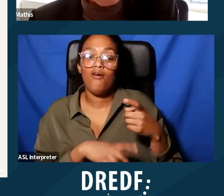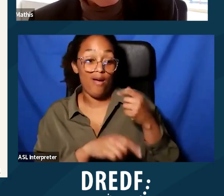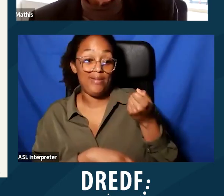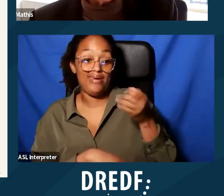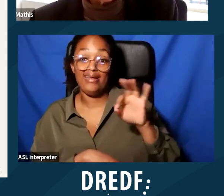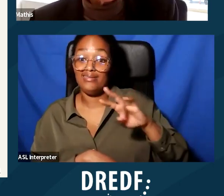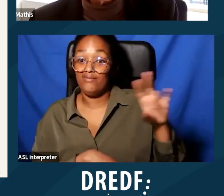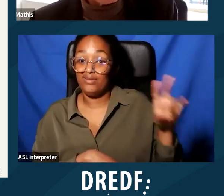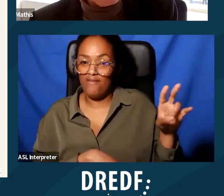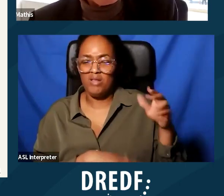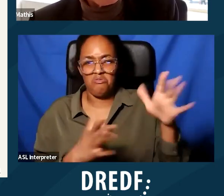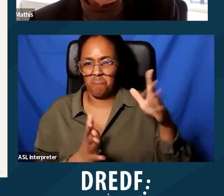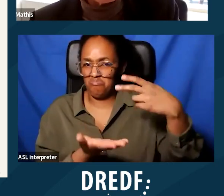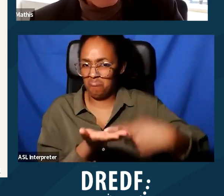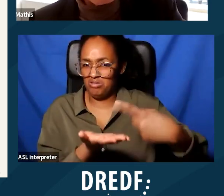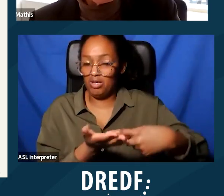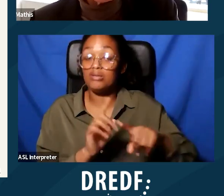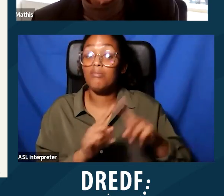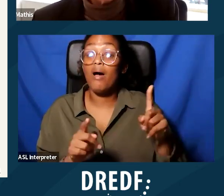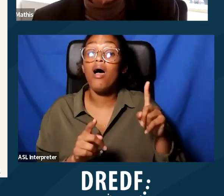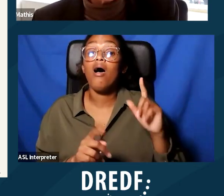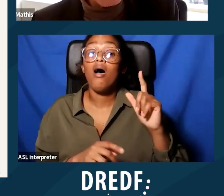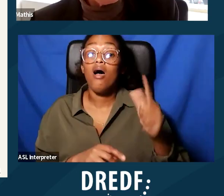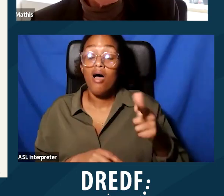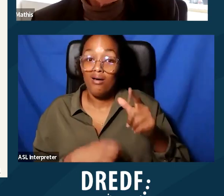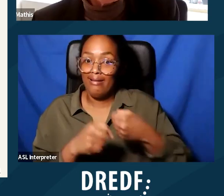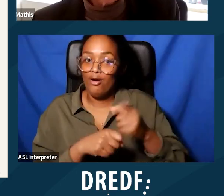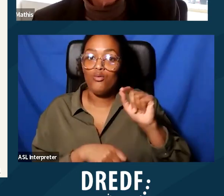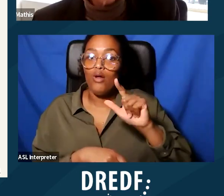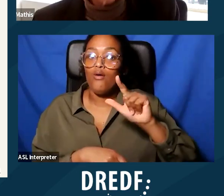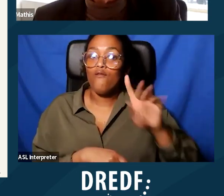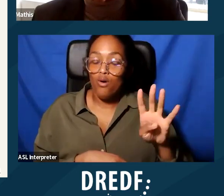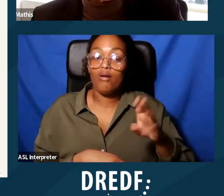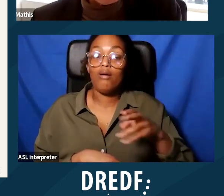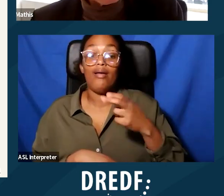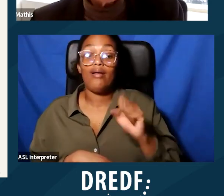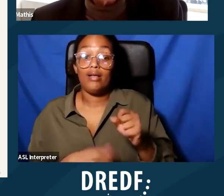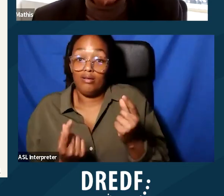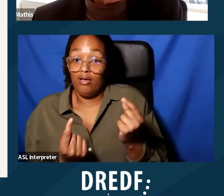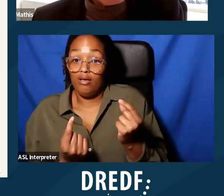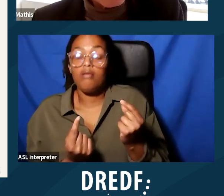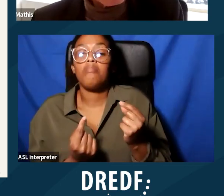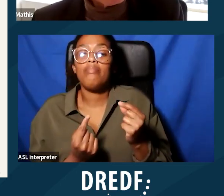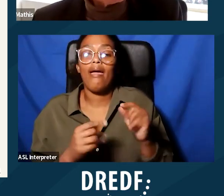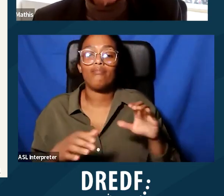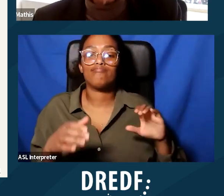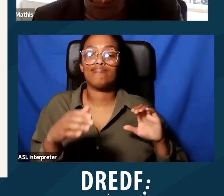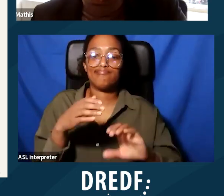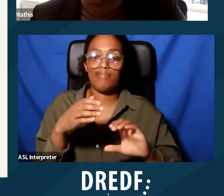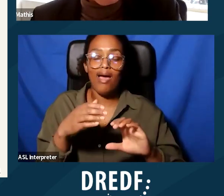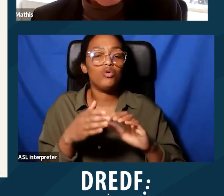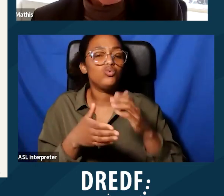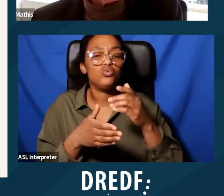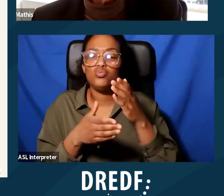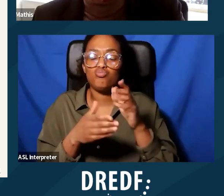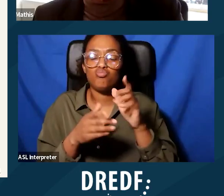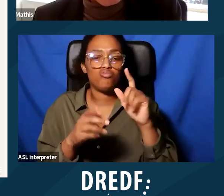did have an integration mandate, as we talked about, from 1977, but in 2024, what HHS did